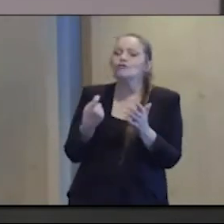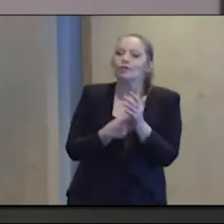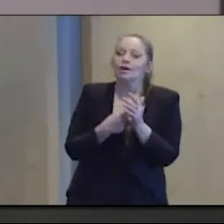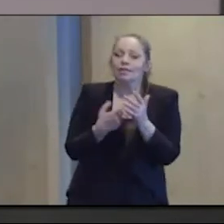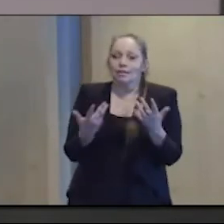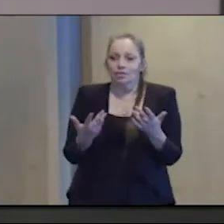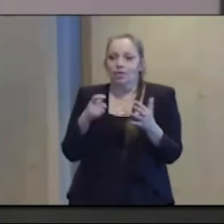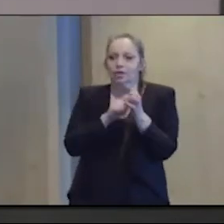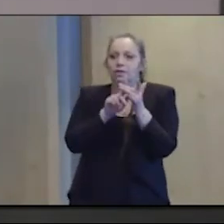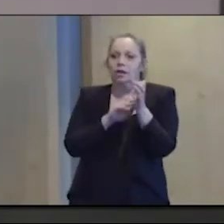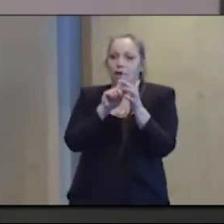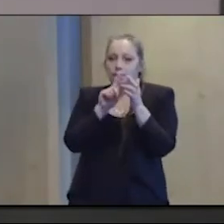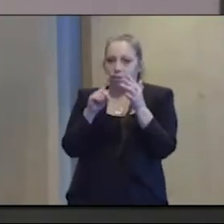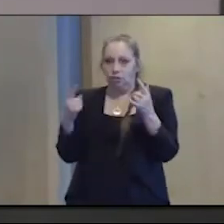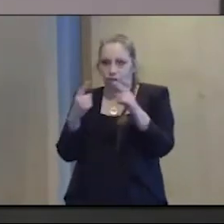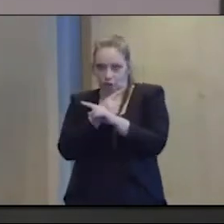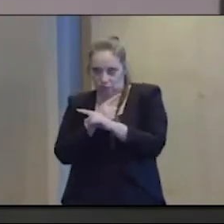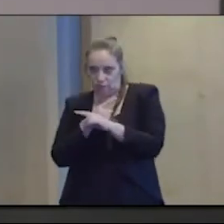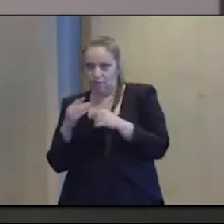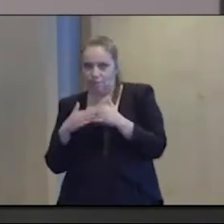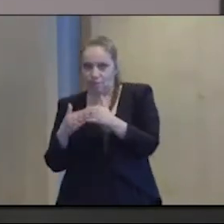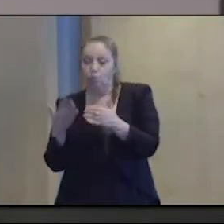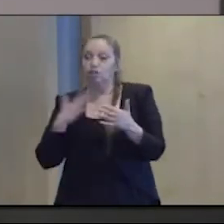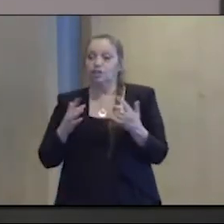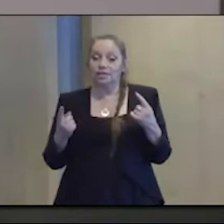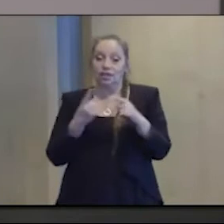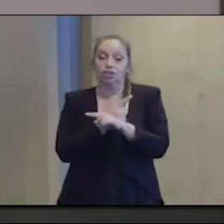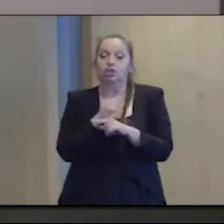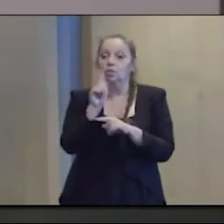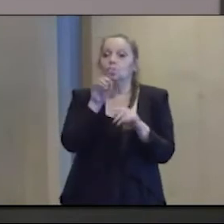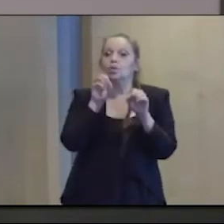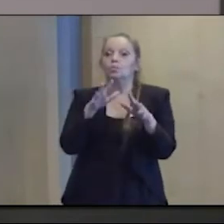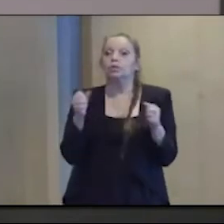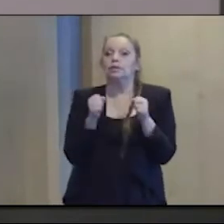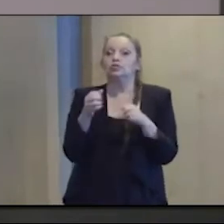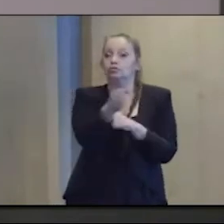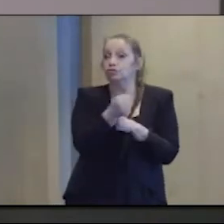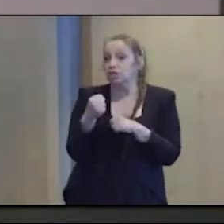climate change. It just required a change in the refrigerants that we use - didn't really